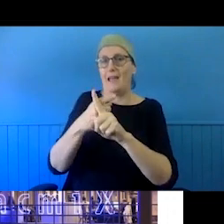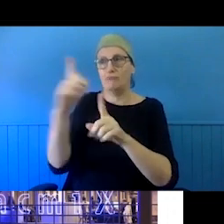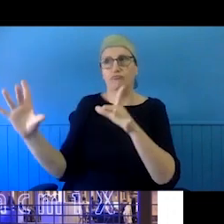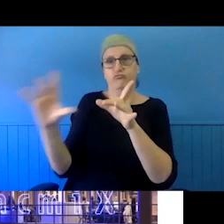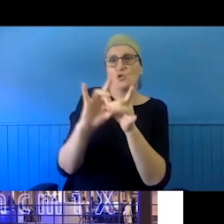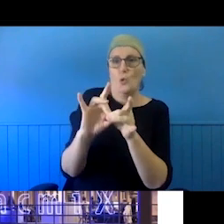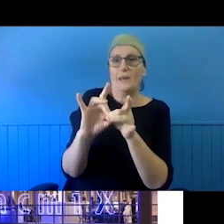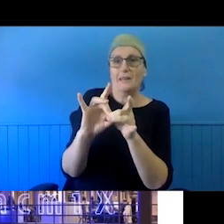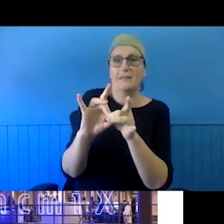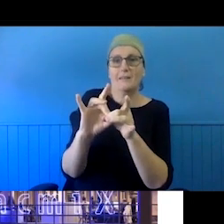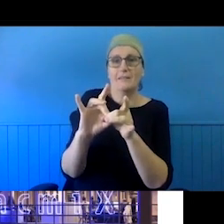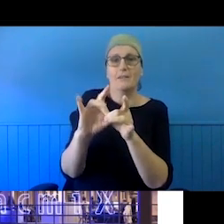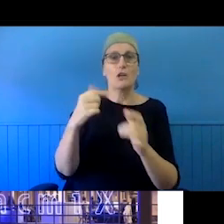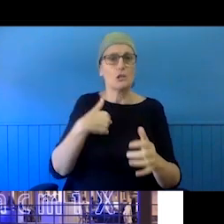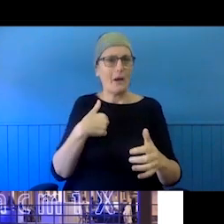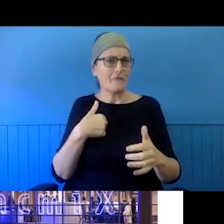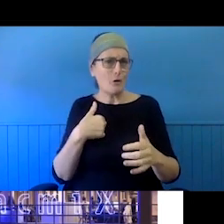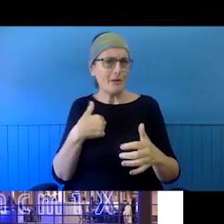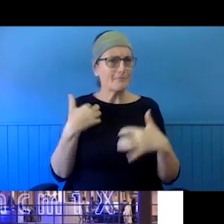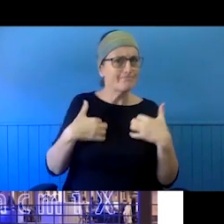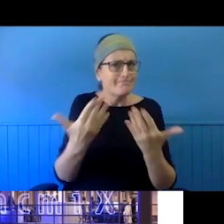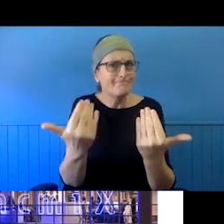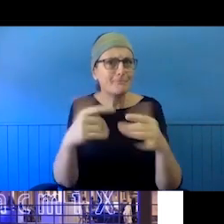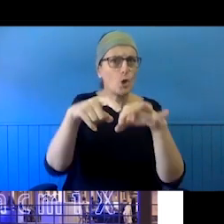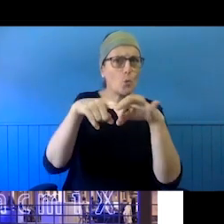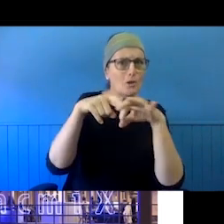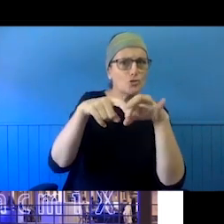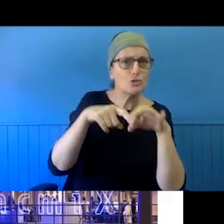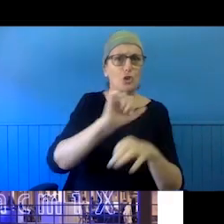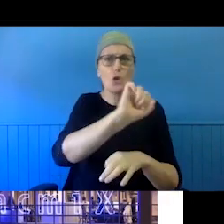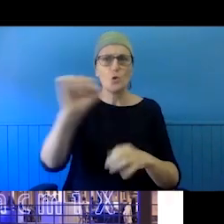questions, share your insights, and he's co-developed this presentation